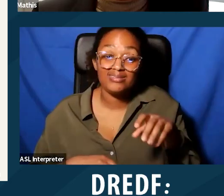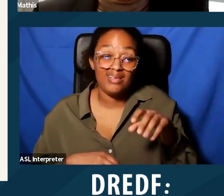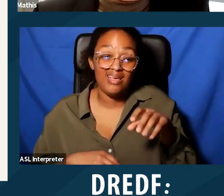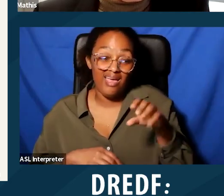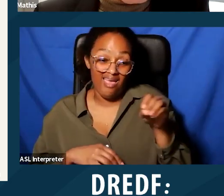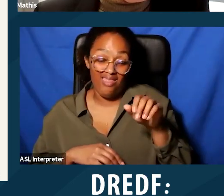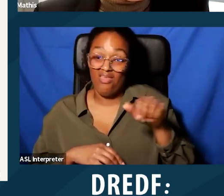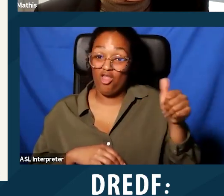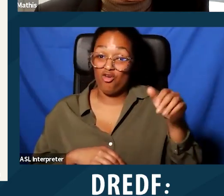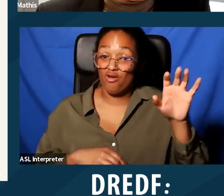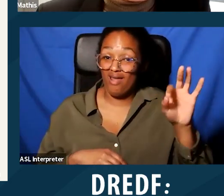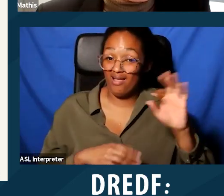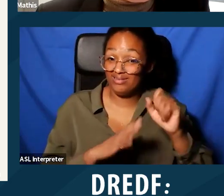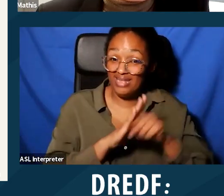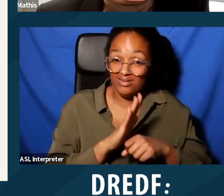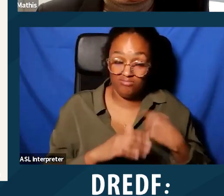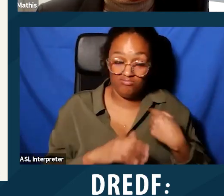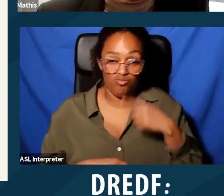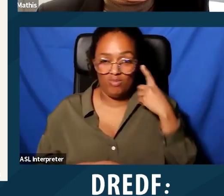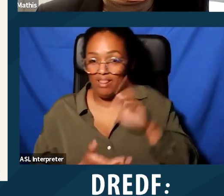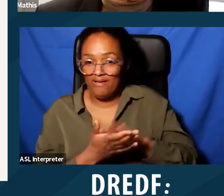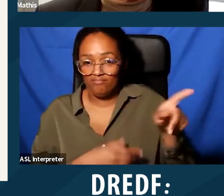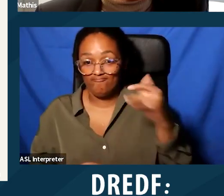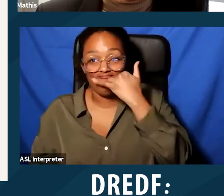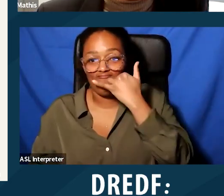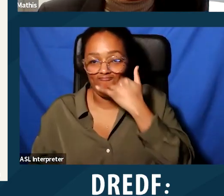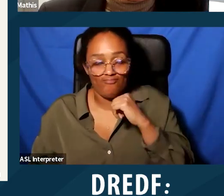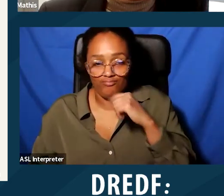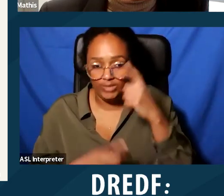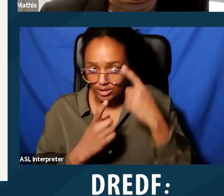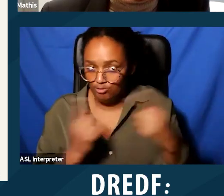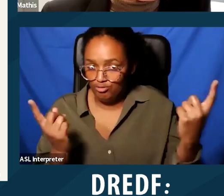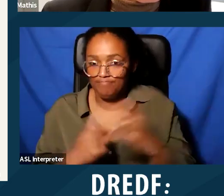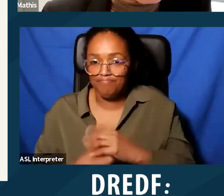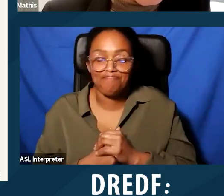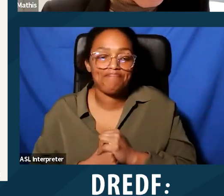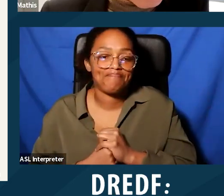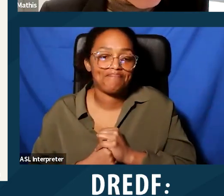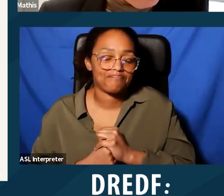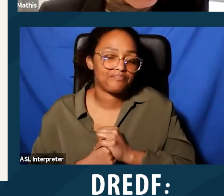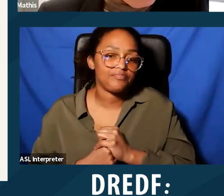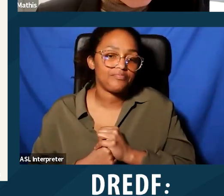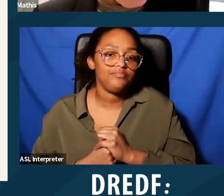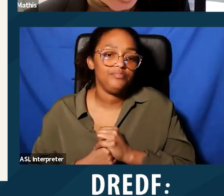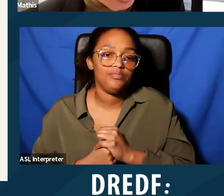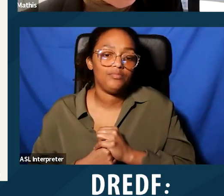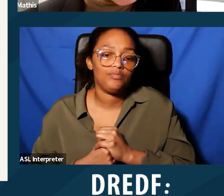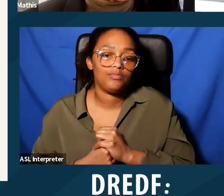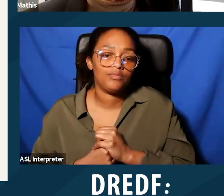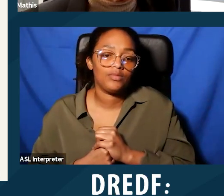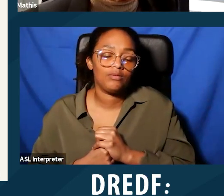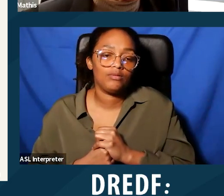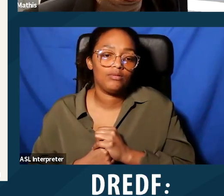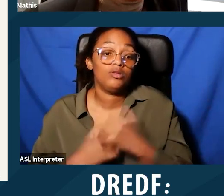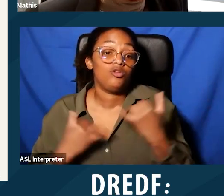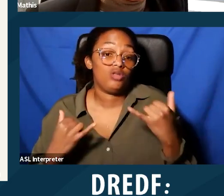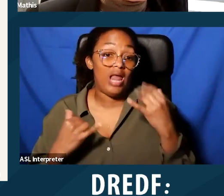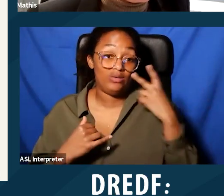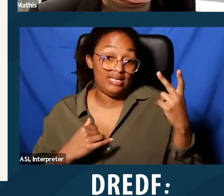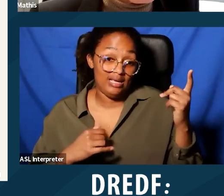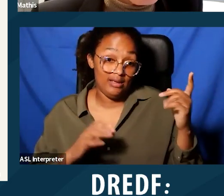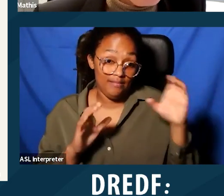we don't believe that Texas and the other eight states are correct about this. Next slide.